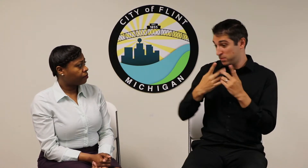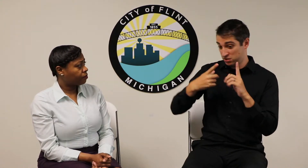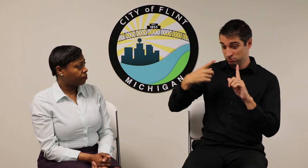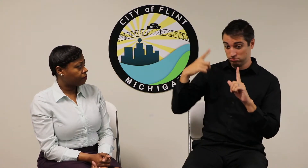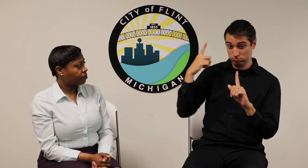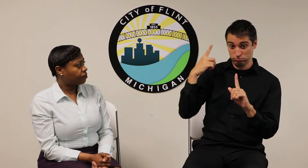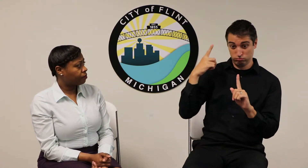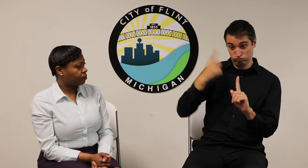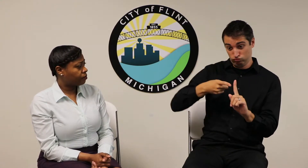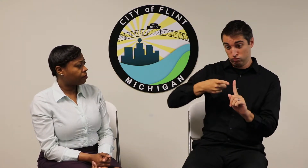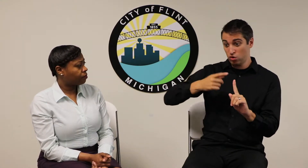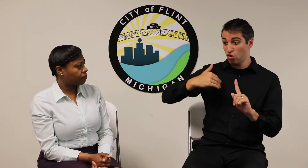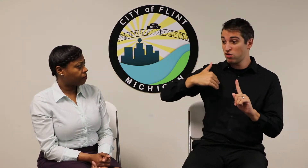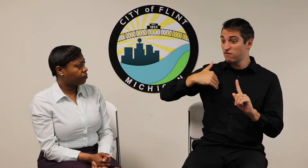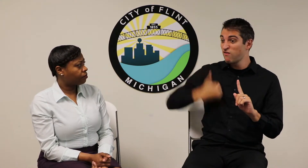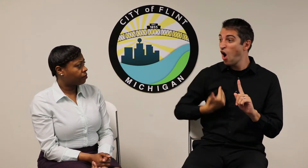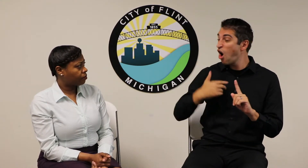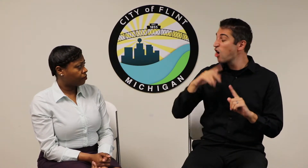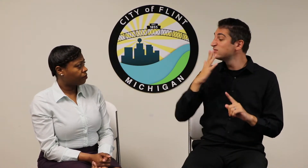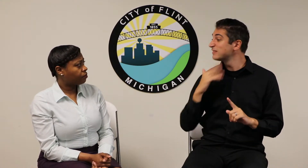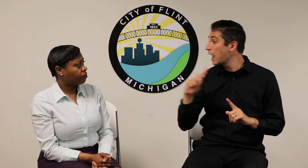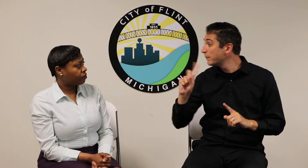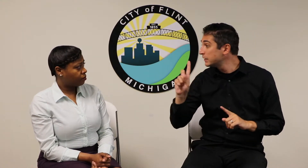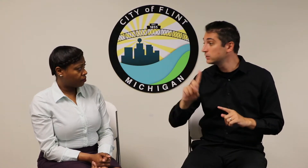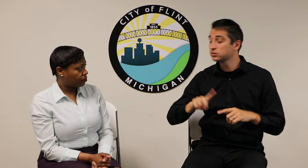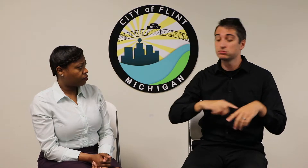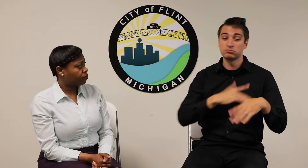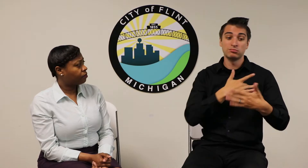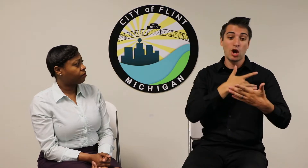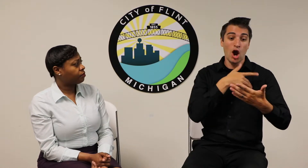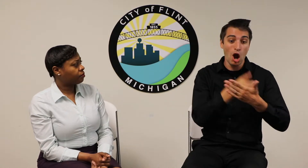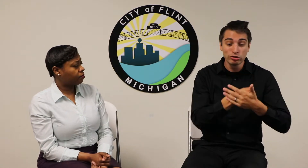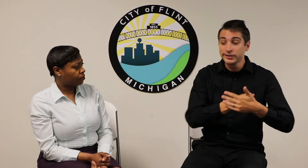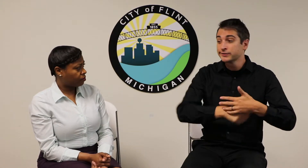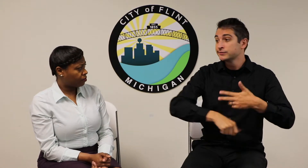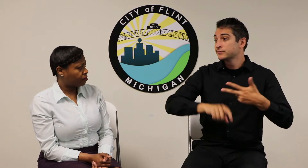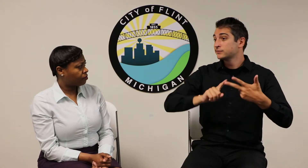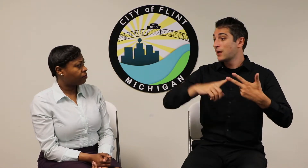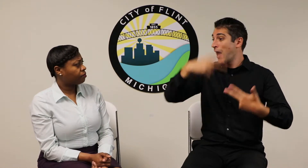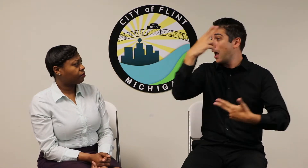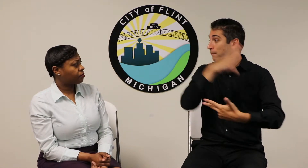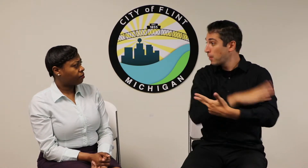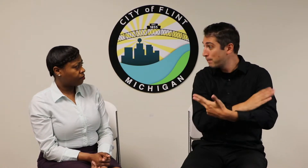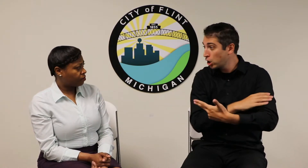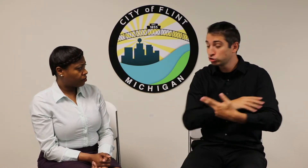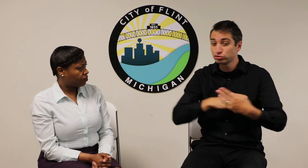heart attacks, hypertension, or high blood sugar, I mean high blood pressure, so